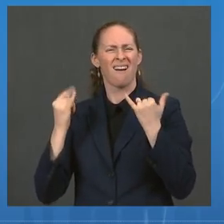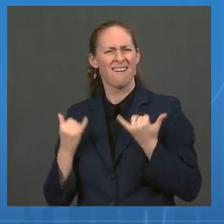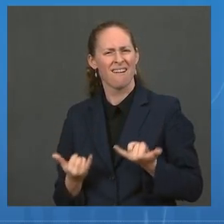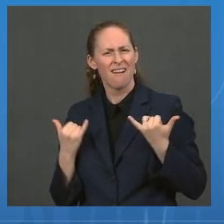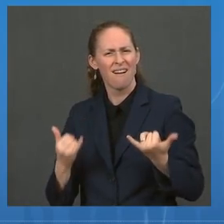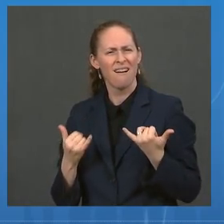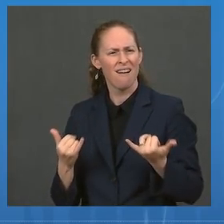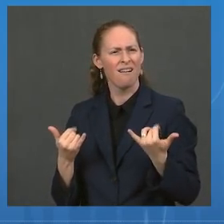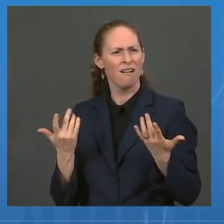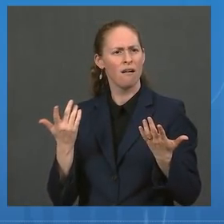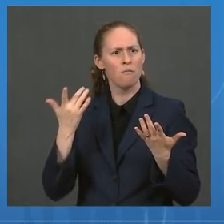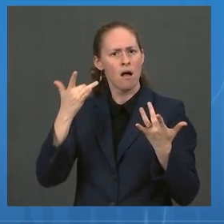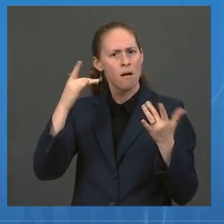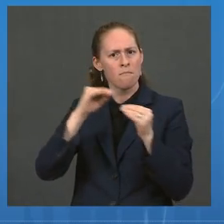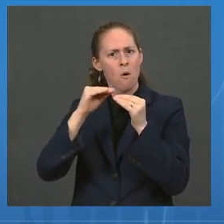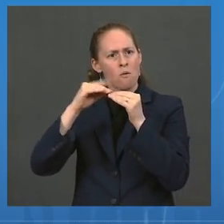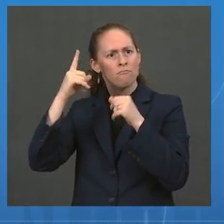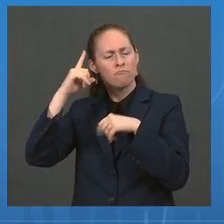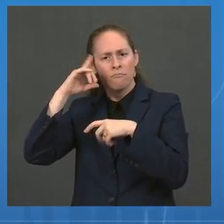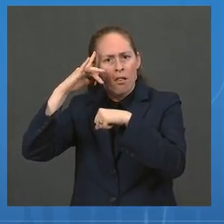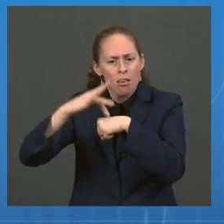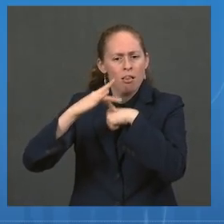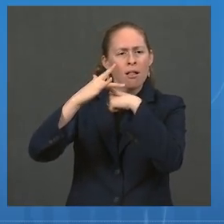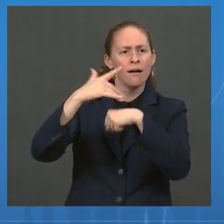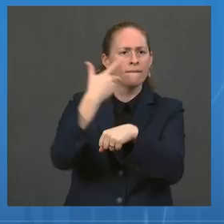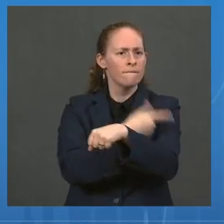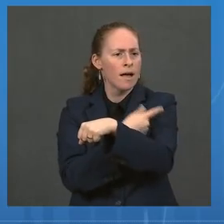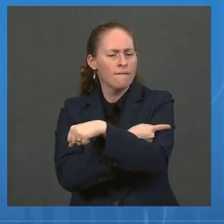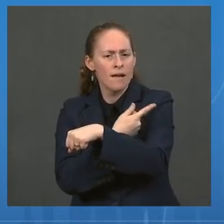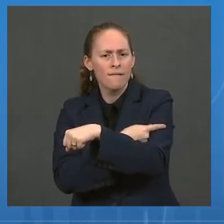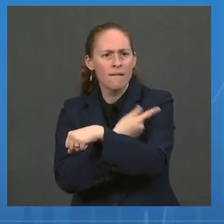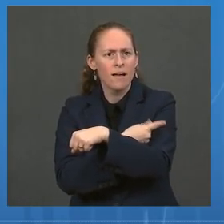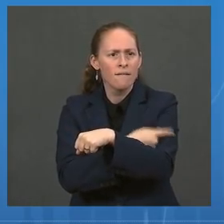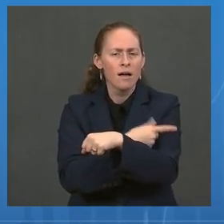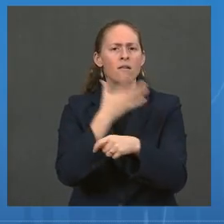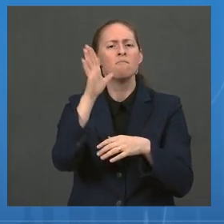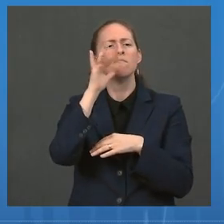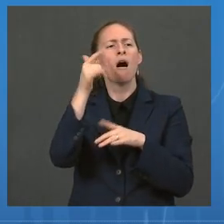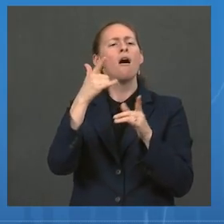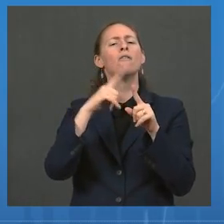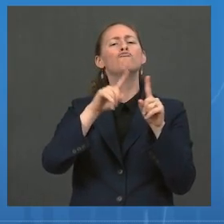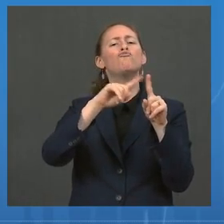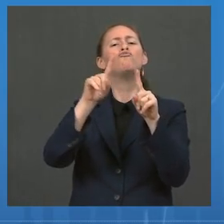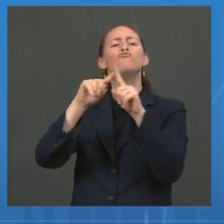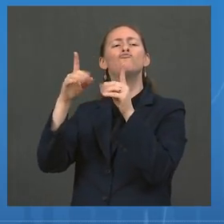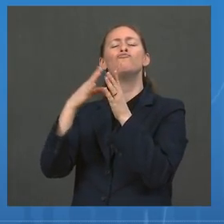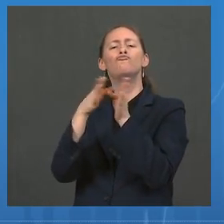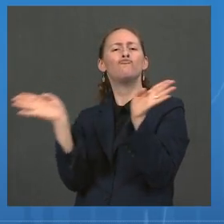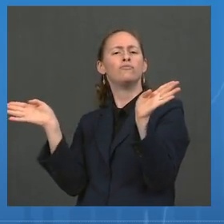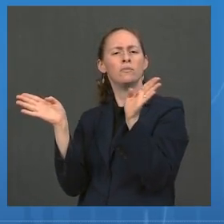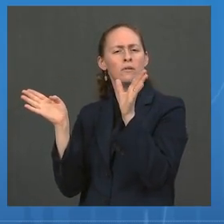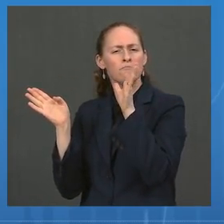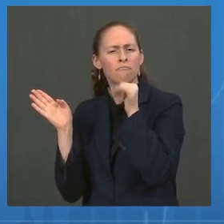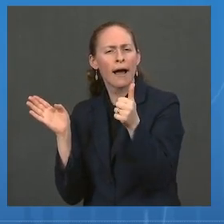had the side effect of kind of an inadequate amount of resources being put into securing rapid tests.